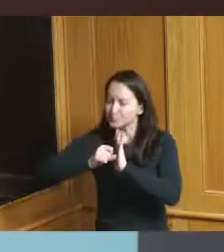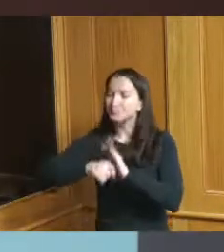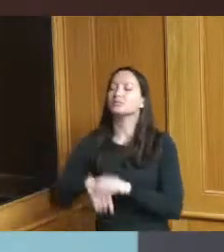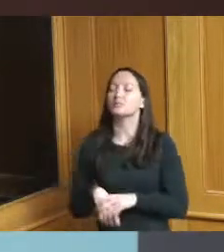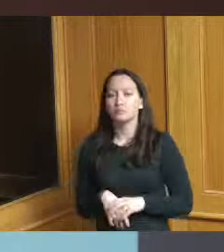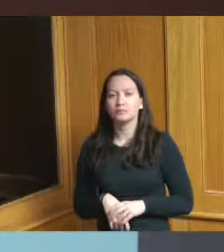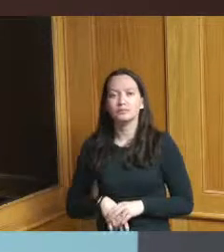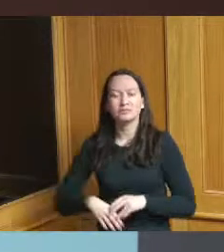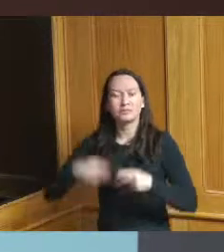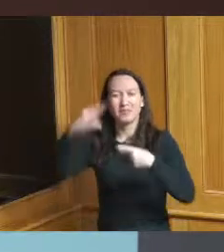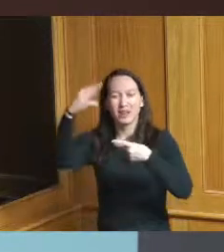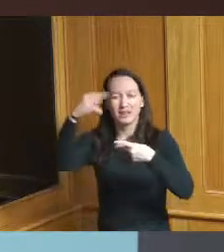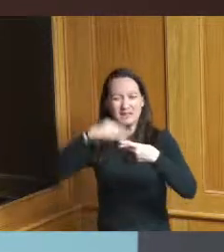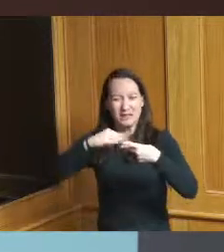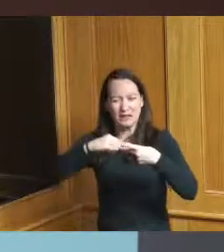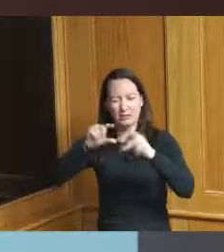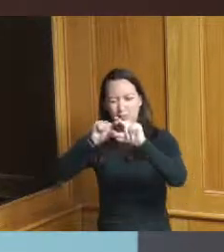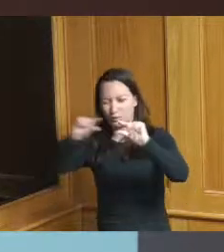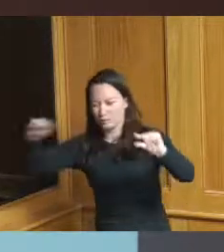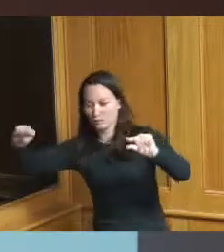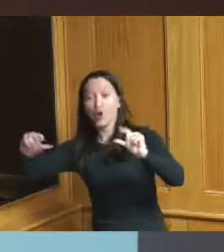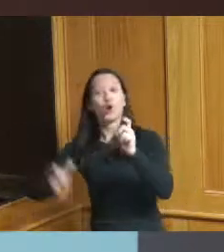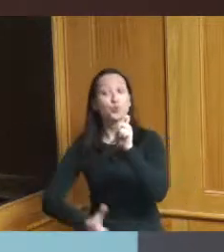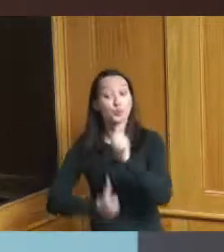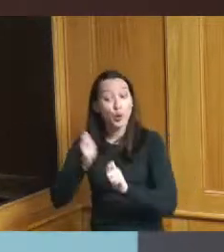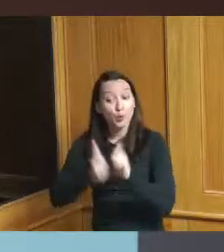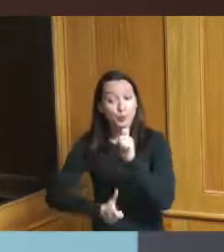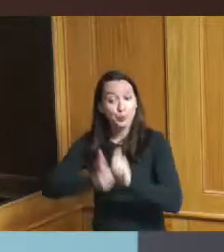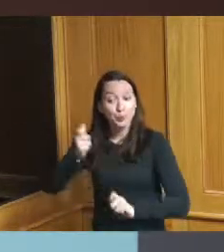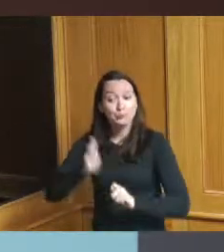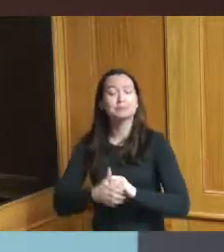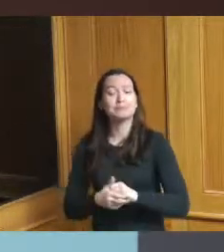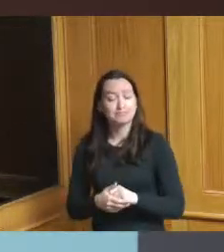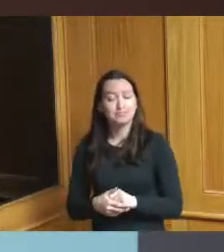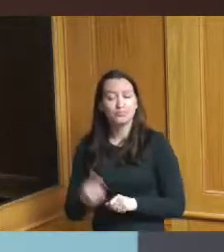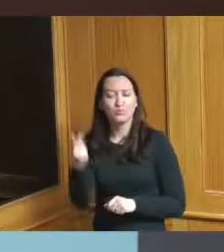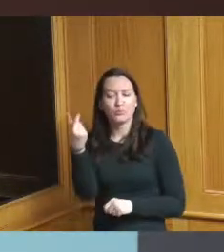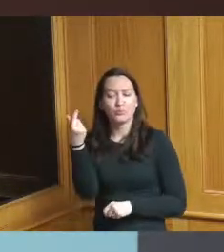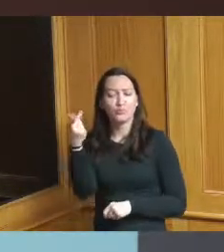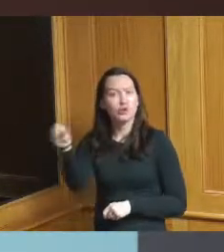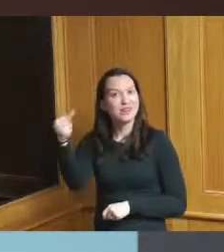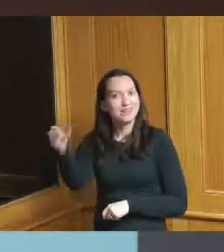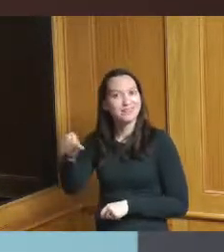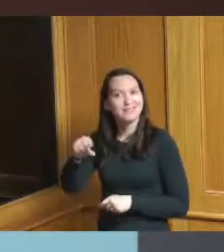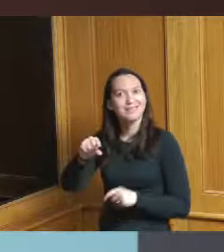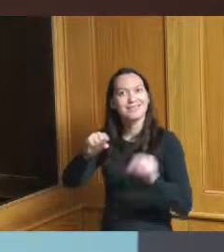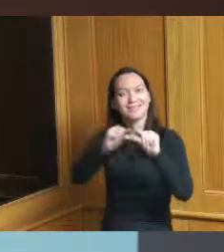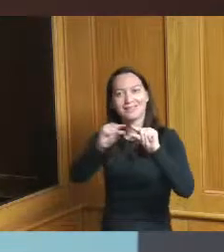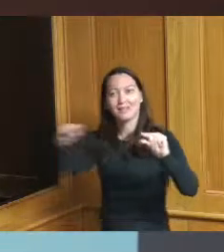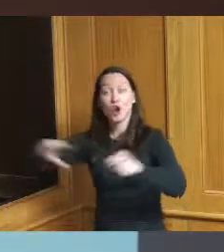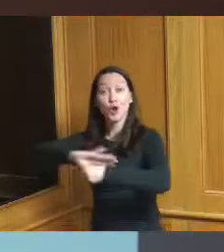second from the top the majority of oh not that the the Covid-19 pandemic is largely over